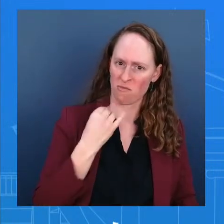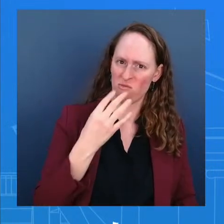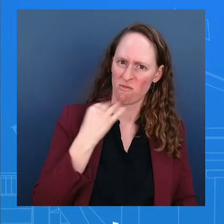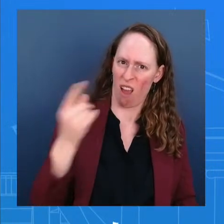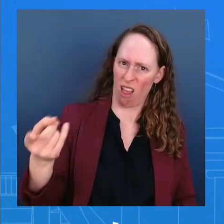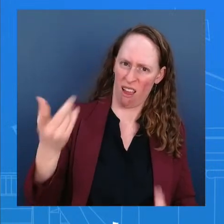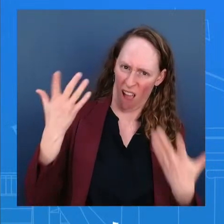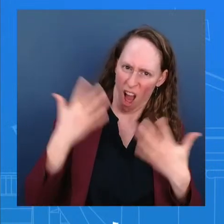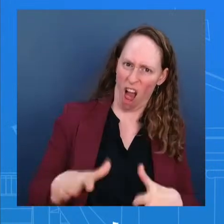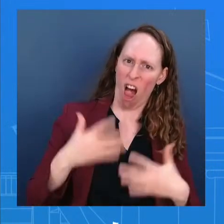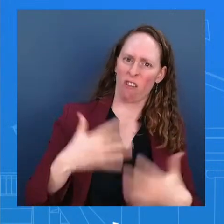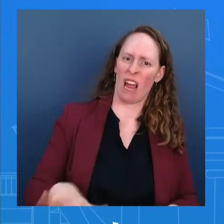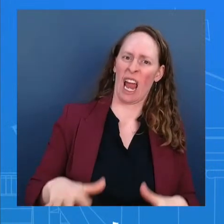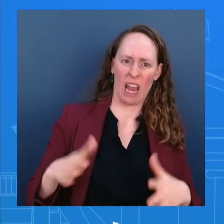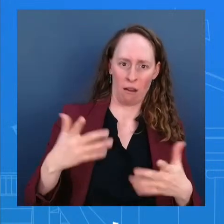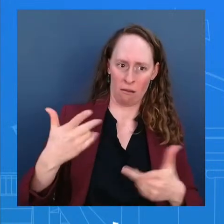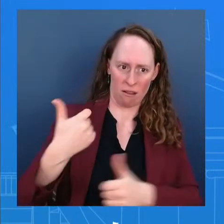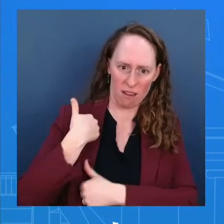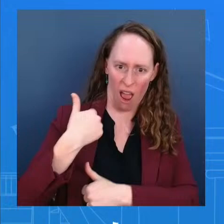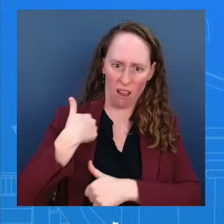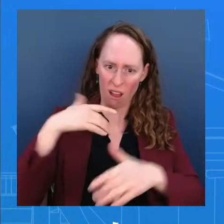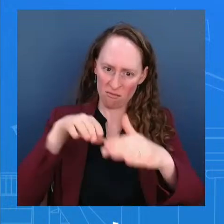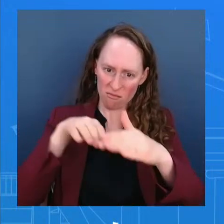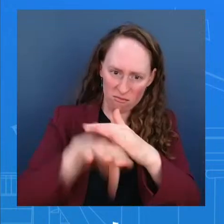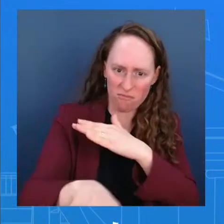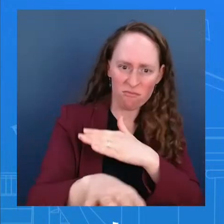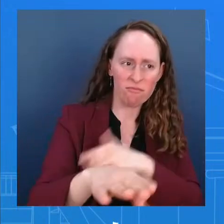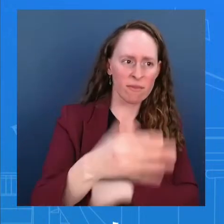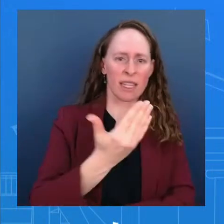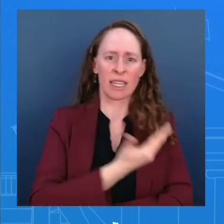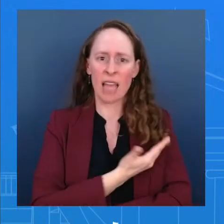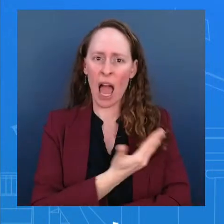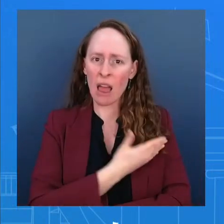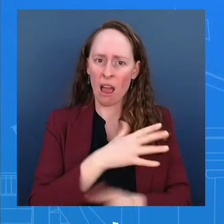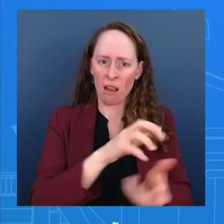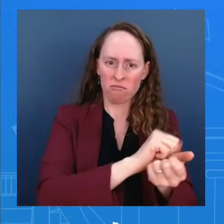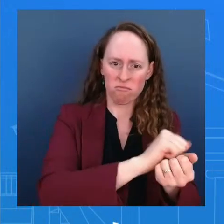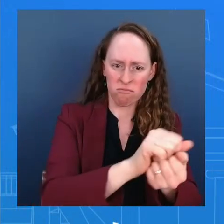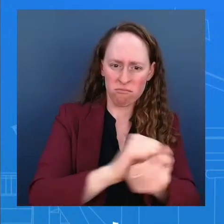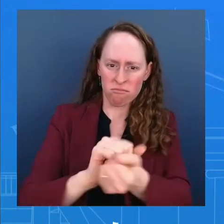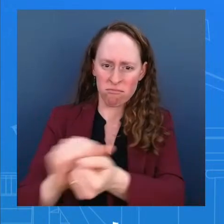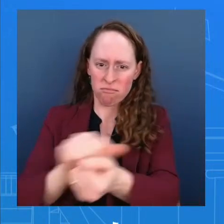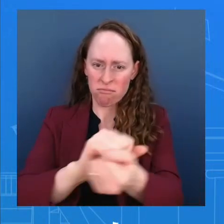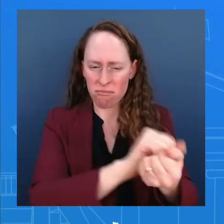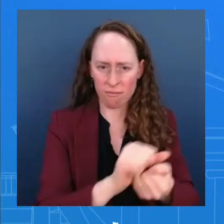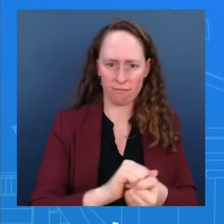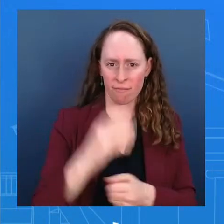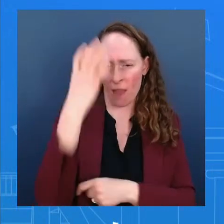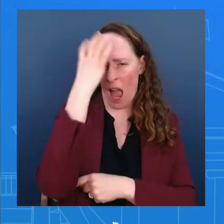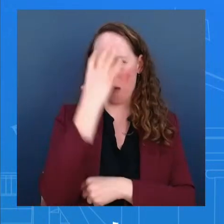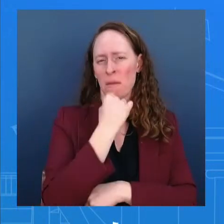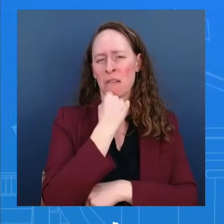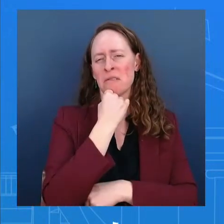and Hamas has suffered catastrophic losses -- military losses -- over the course of the conflict.